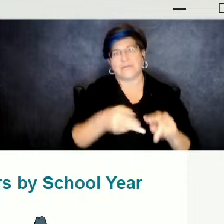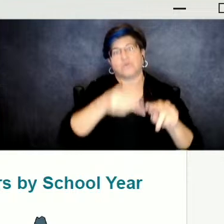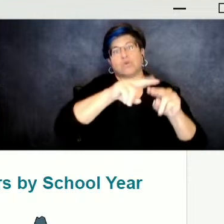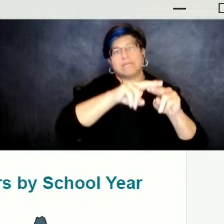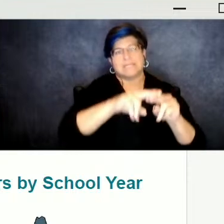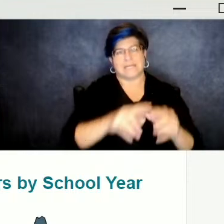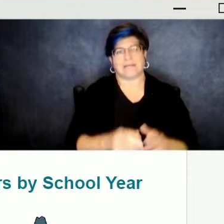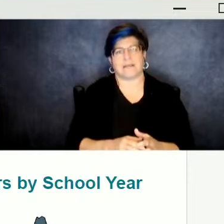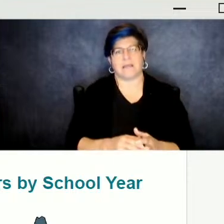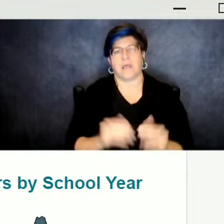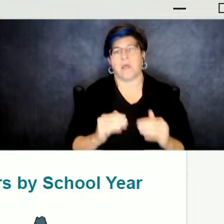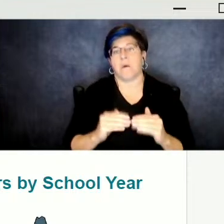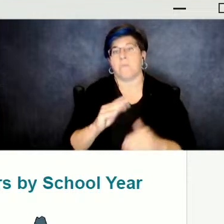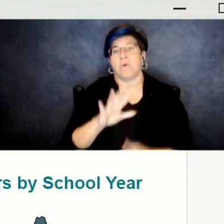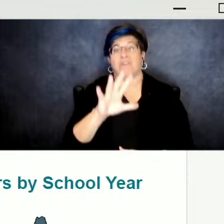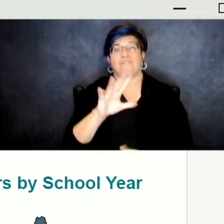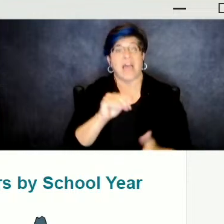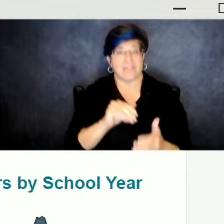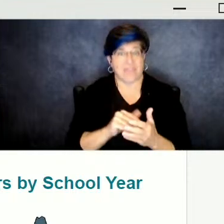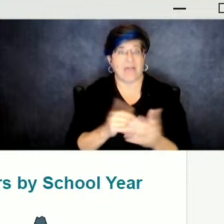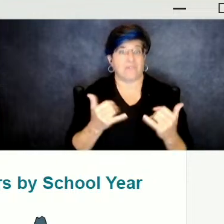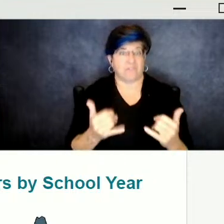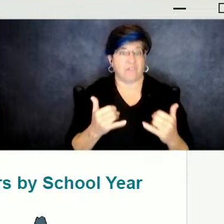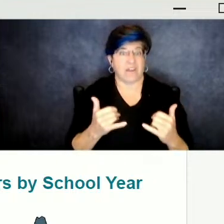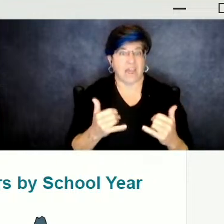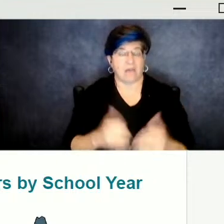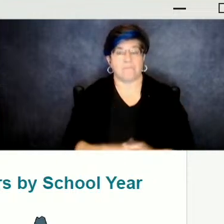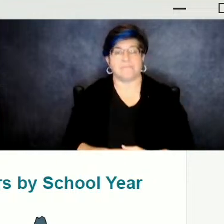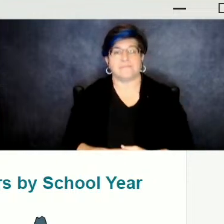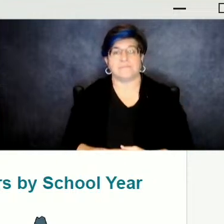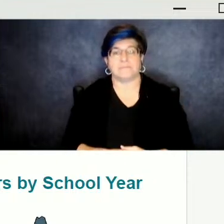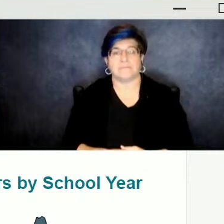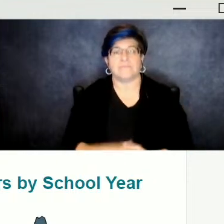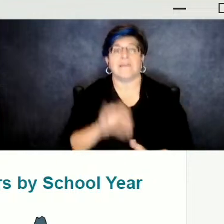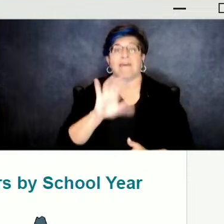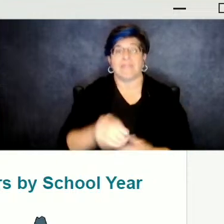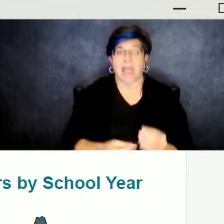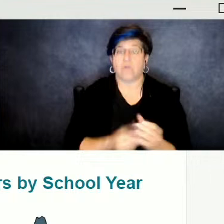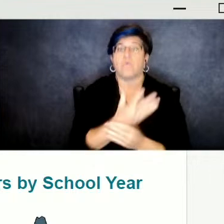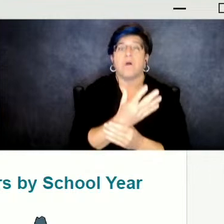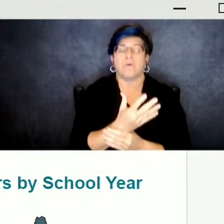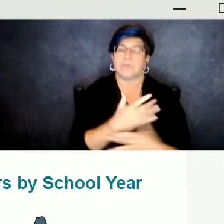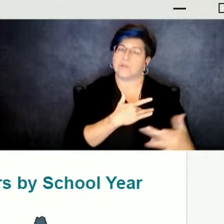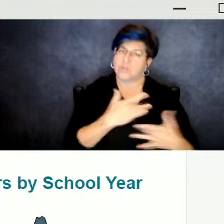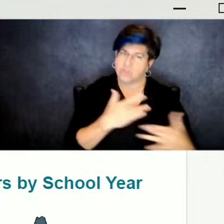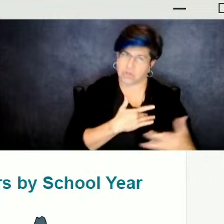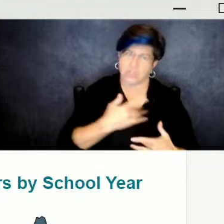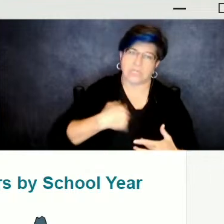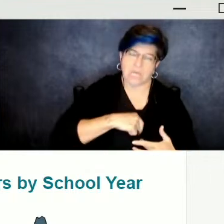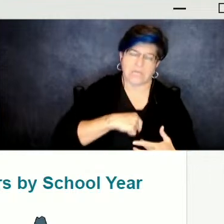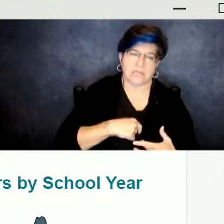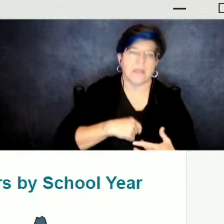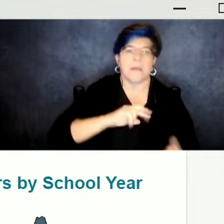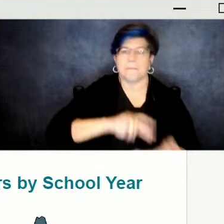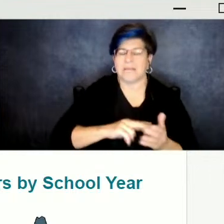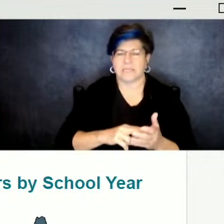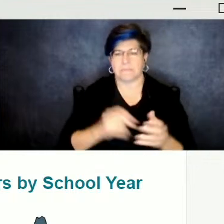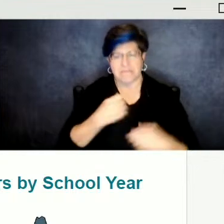THAT NUMBER IS GROWING.